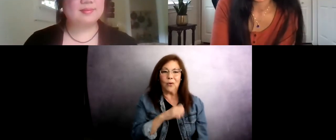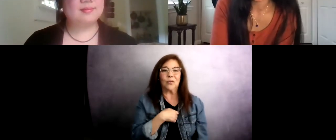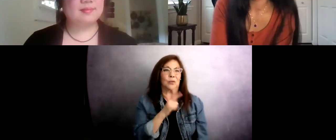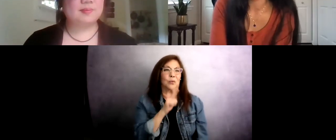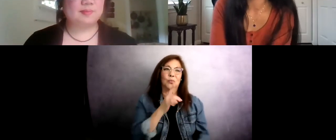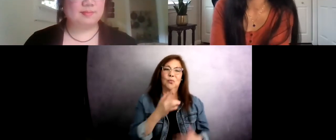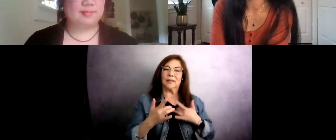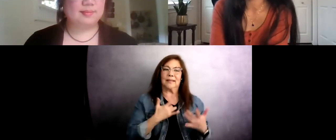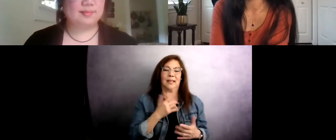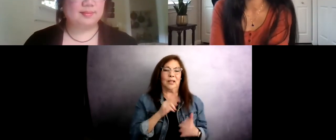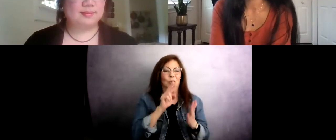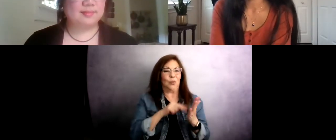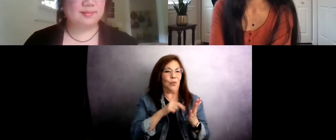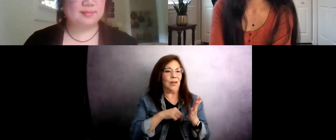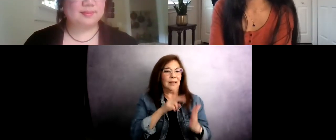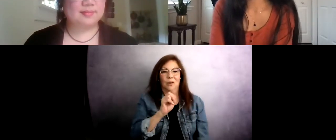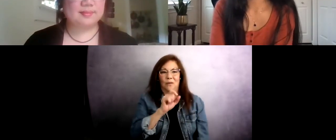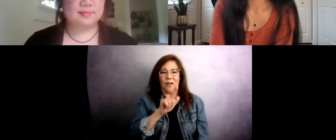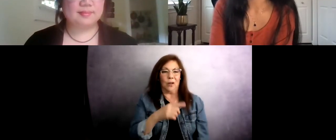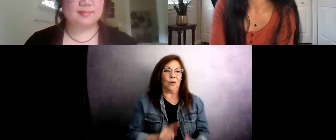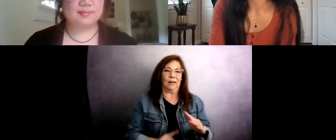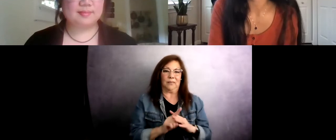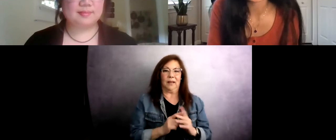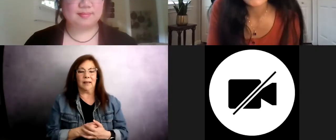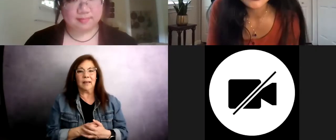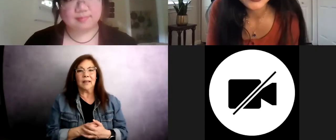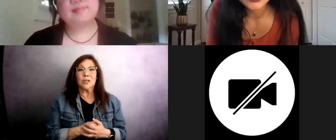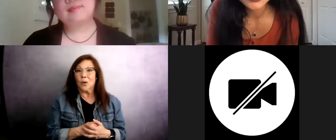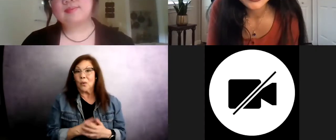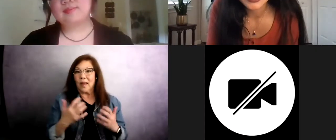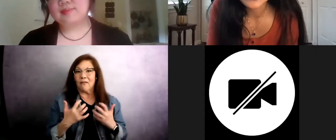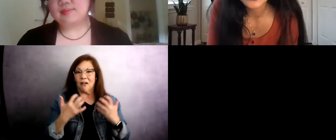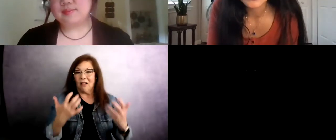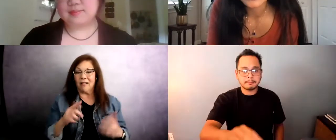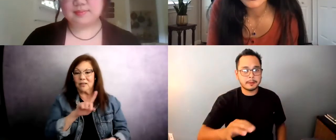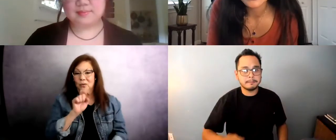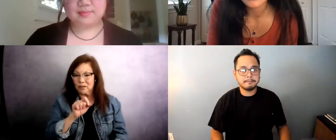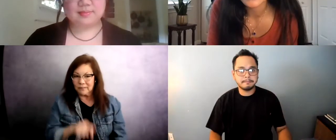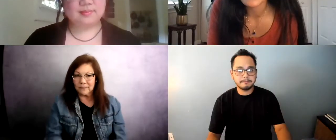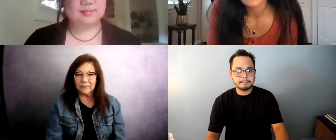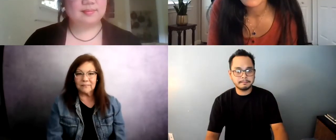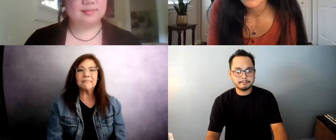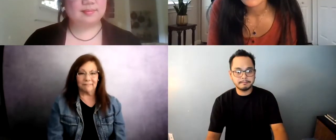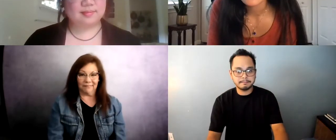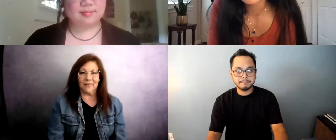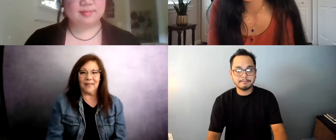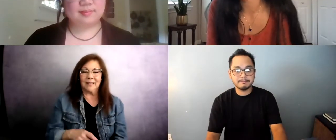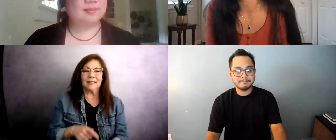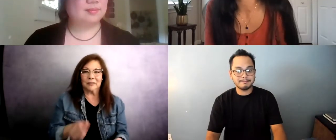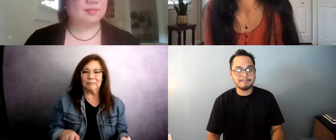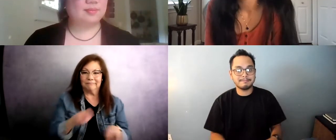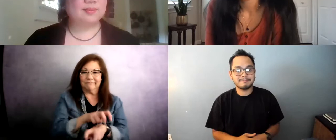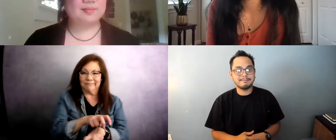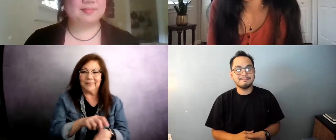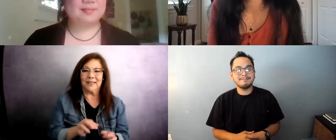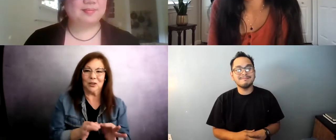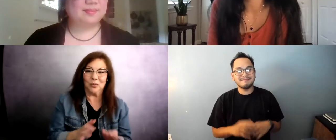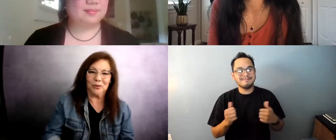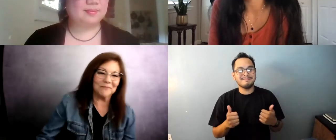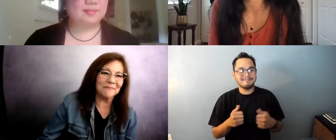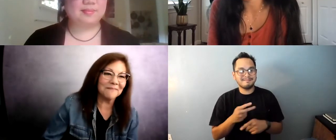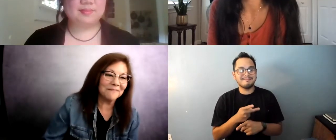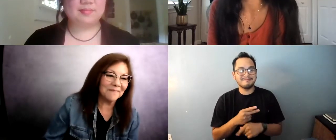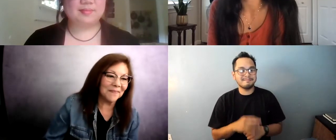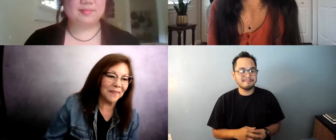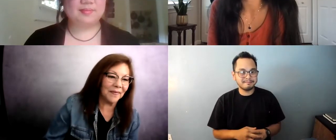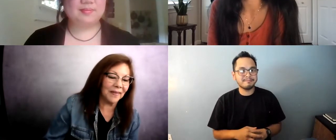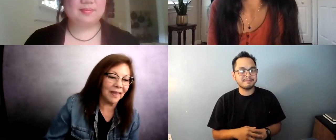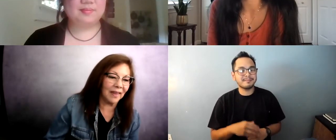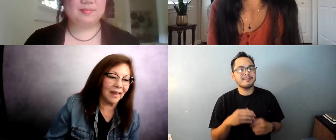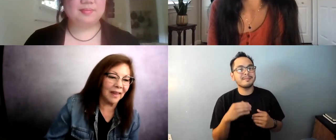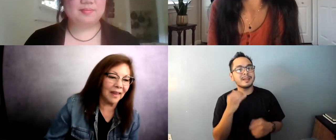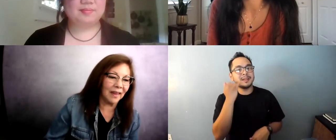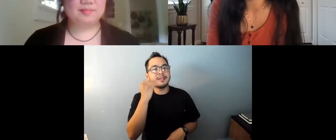the Gatsby verse! Because I know the original Gatsby doesn't leave much room, but I'm so